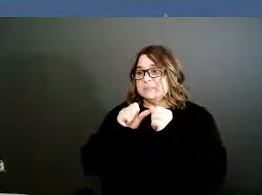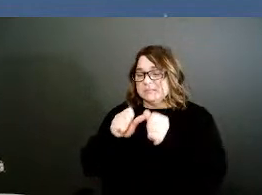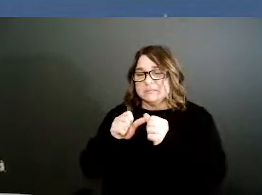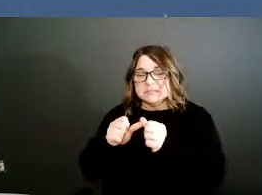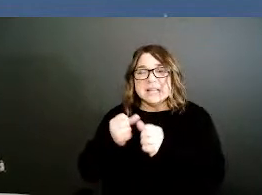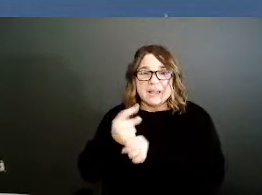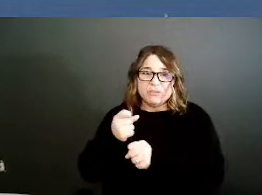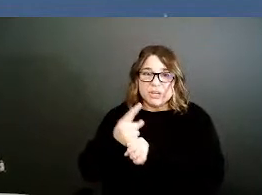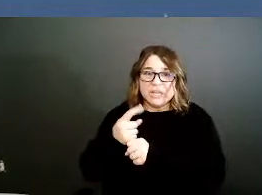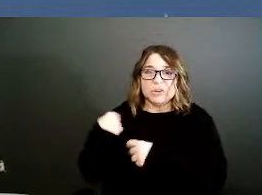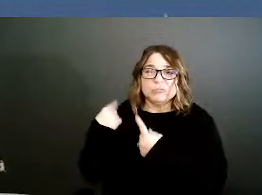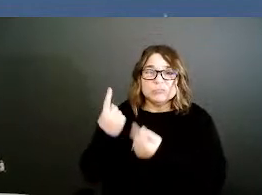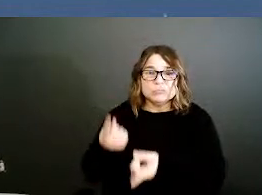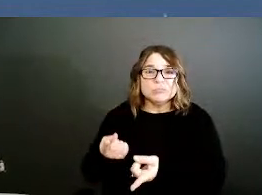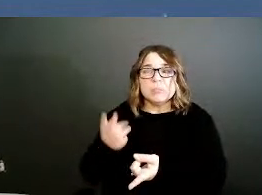AND WE ARE GETTING LESS FOR THAT FUNDING.